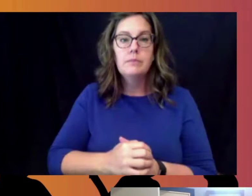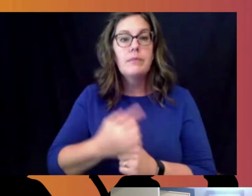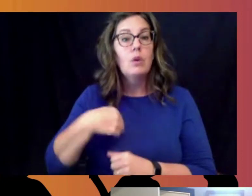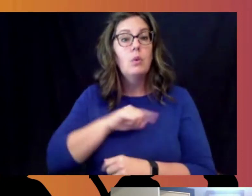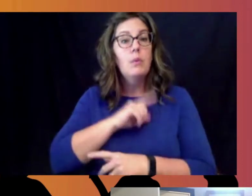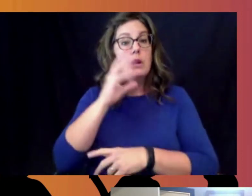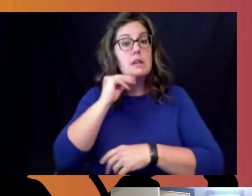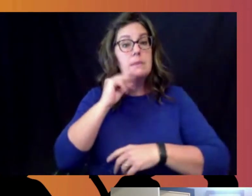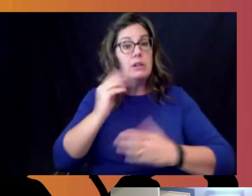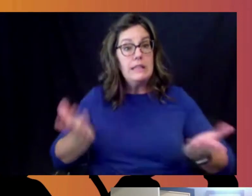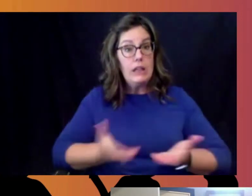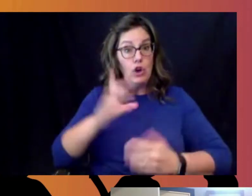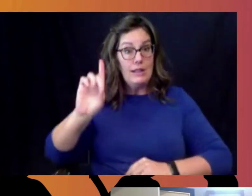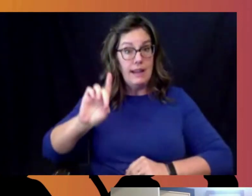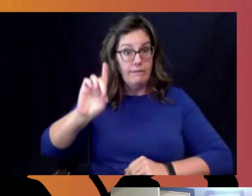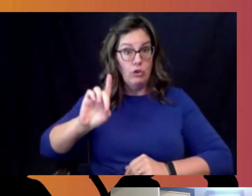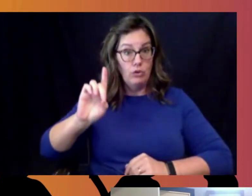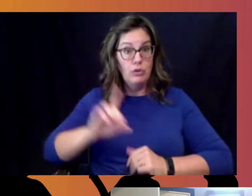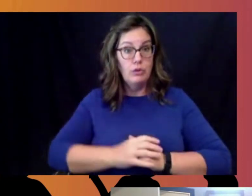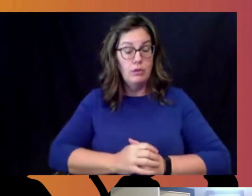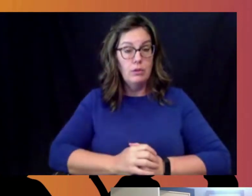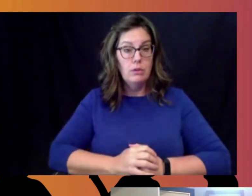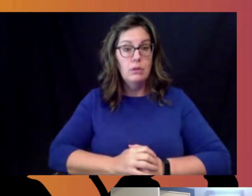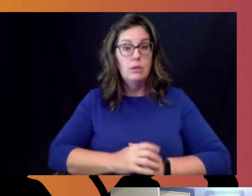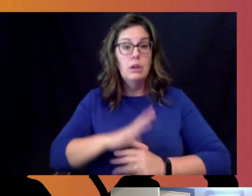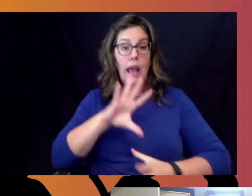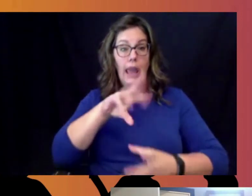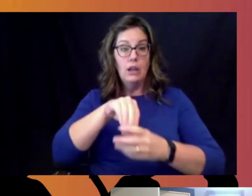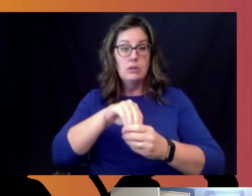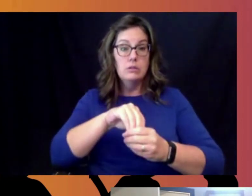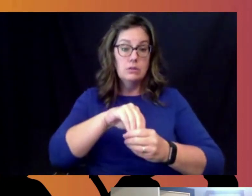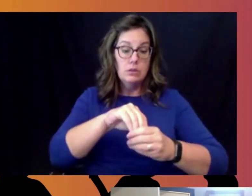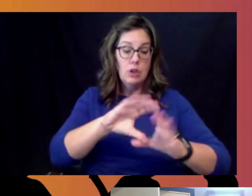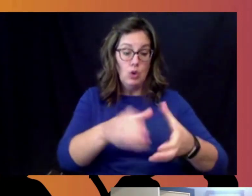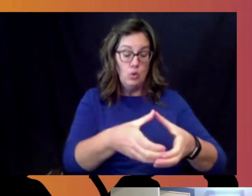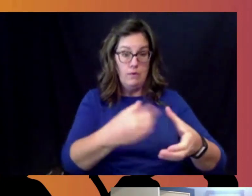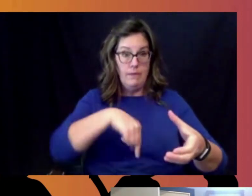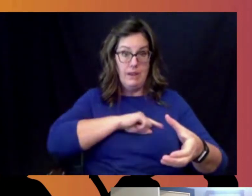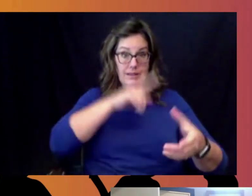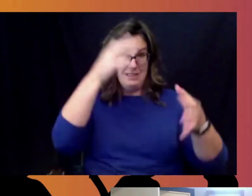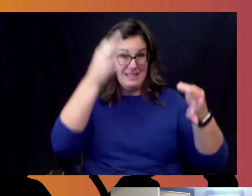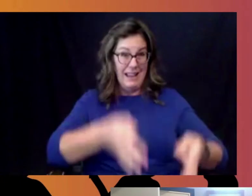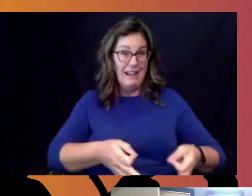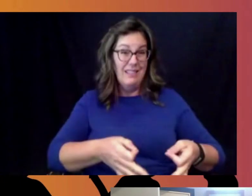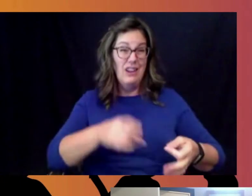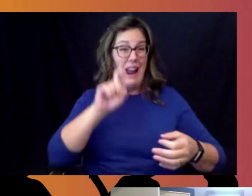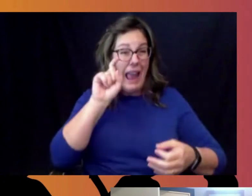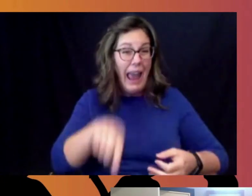here in denver and a group of us just decided that there had to be a way there had to be a way that